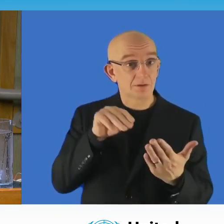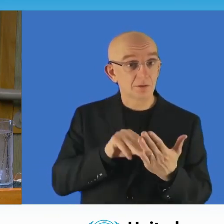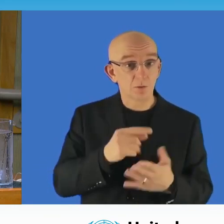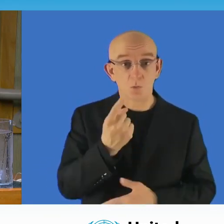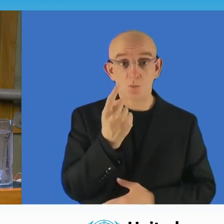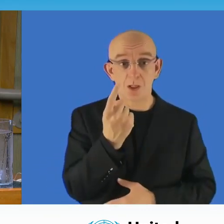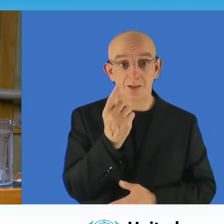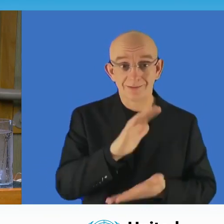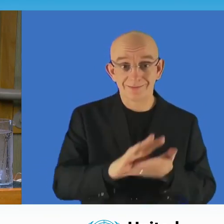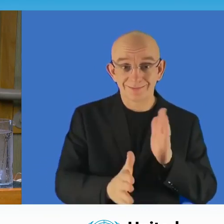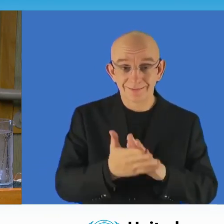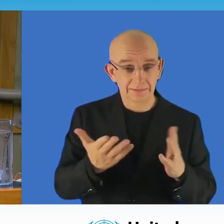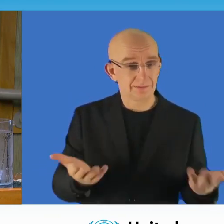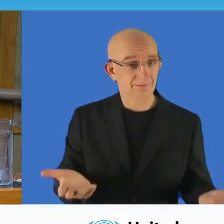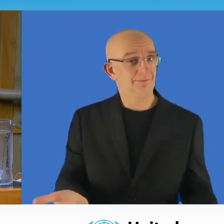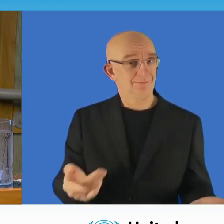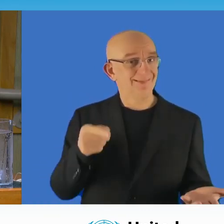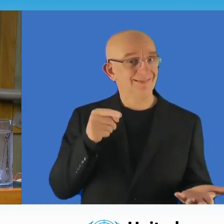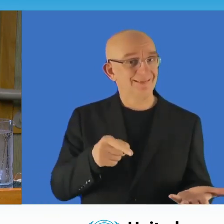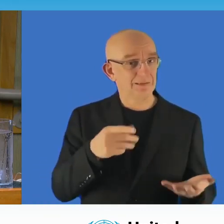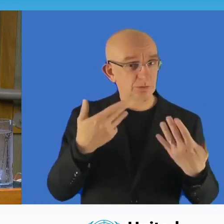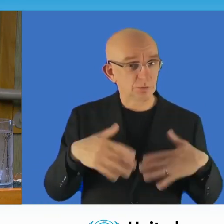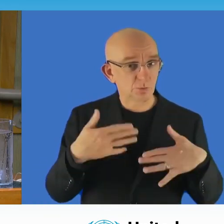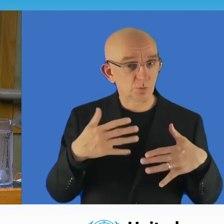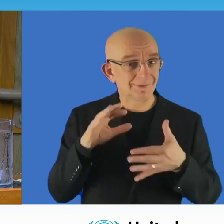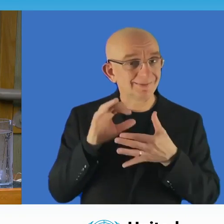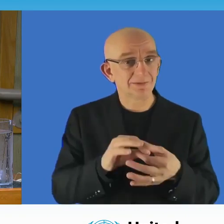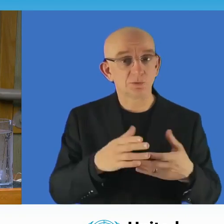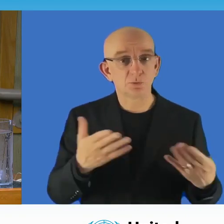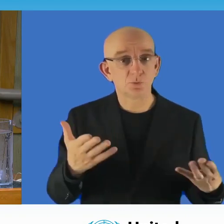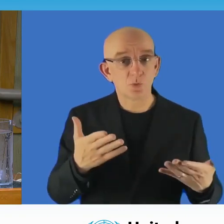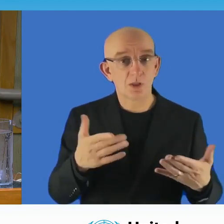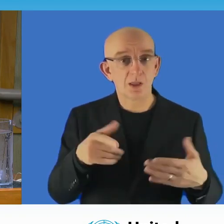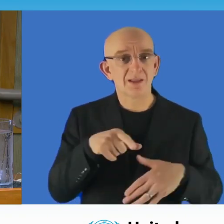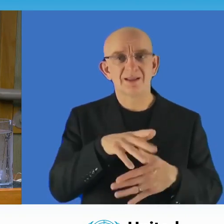necessary framework and voice with the adoption of the convention on the rights of persons with